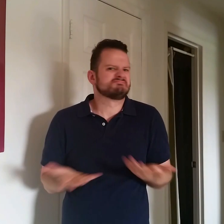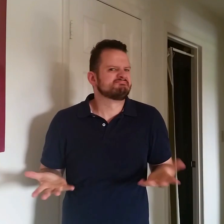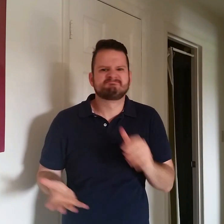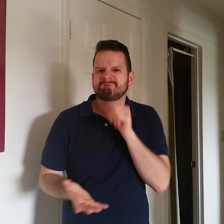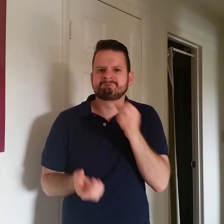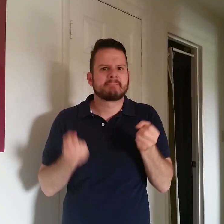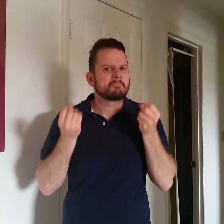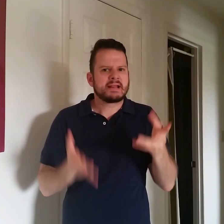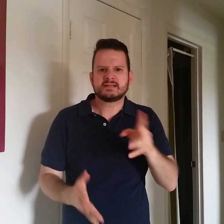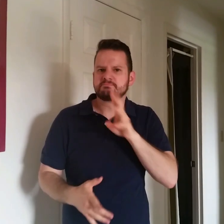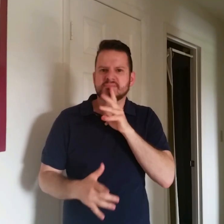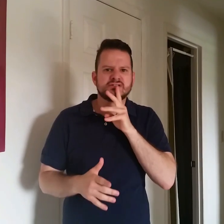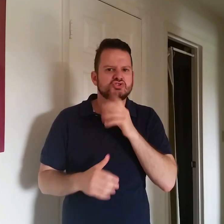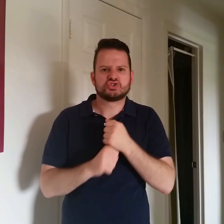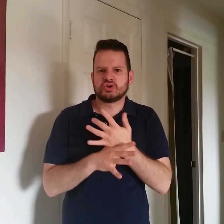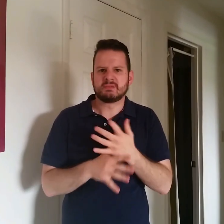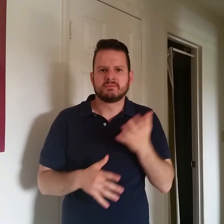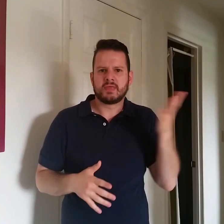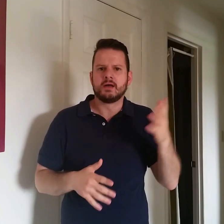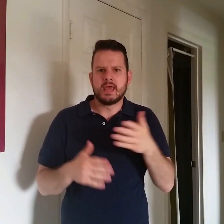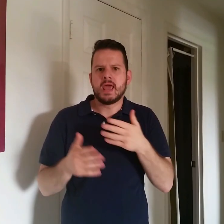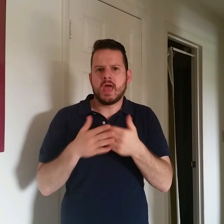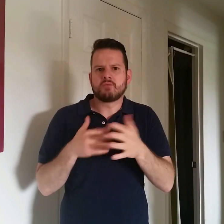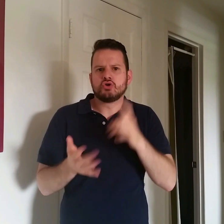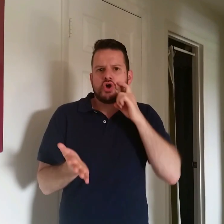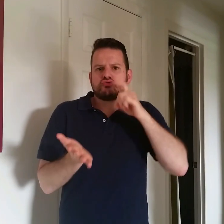There are not many German speakers there,